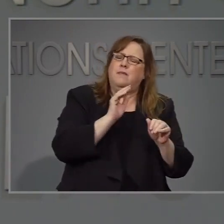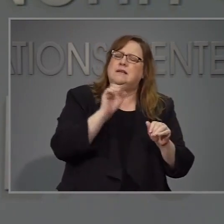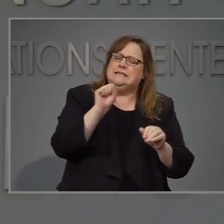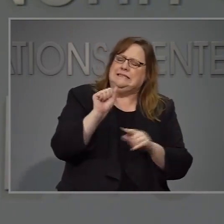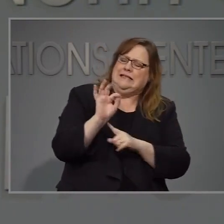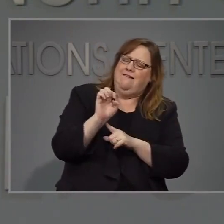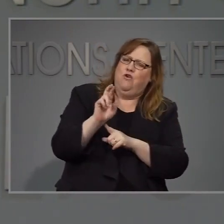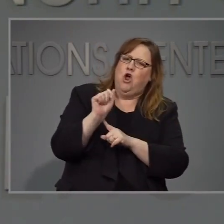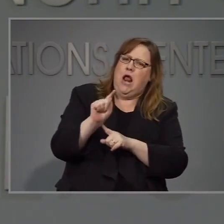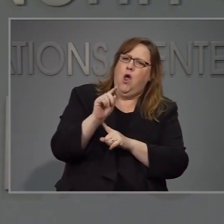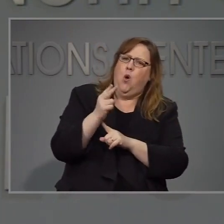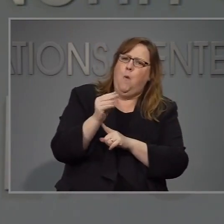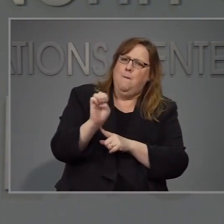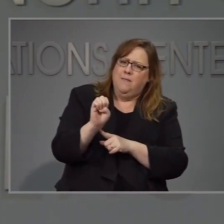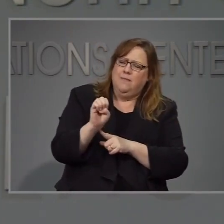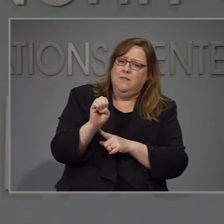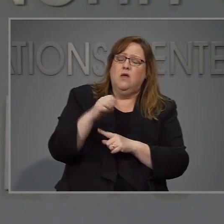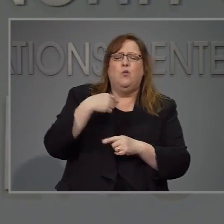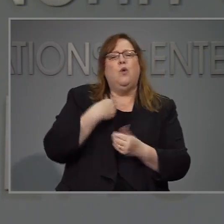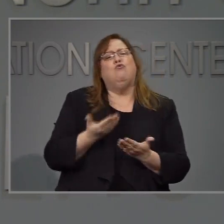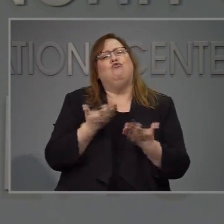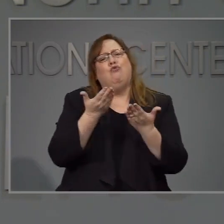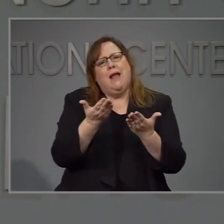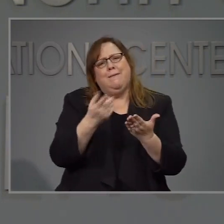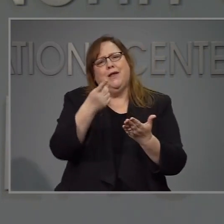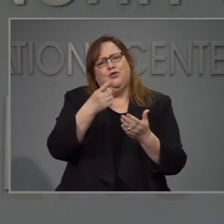FOR VULNERABLE PEOPLE WHO ARE AT RISK FOR MORE SEVERE ILLNESS. TELEWORKING ONE POSSIBLE IS ALSO HIGHLY